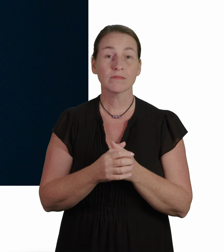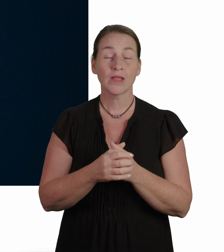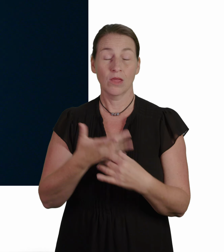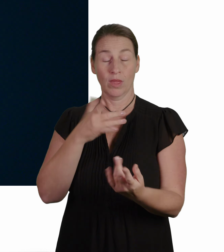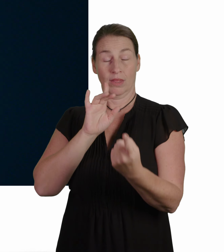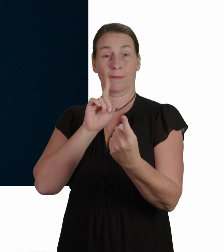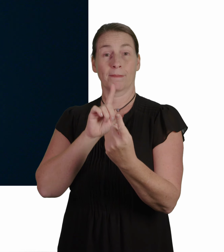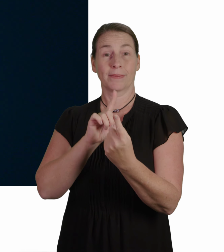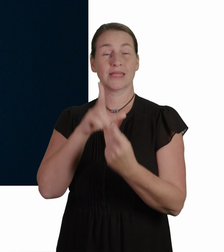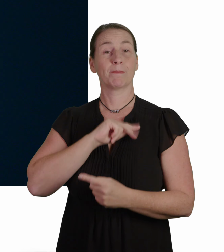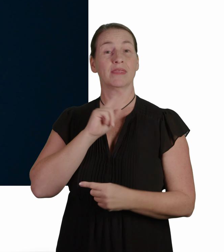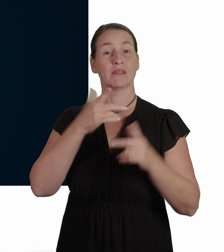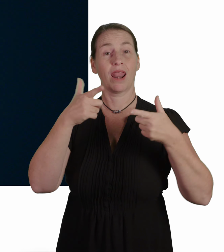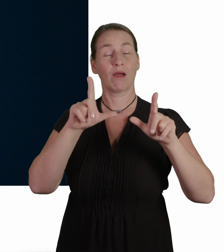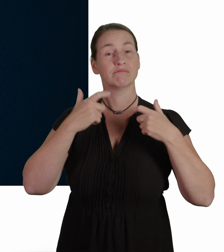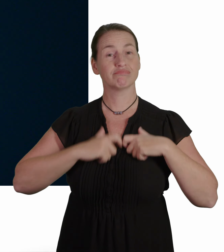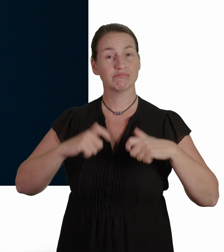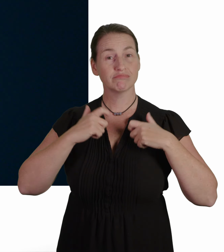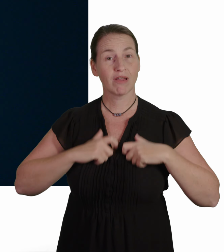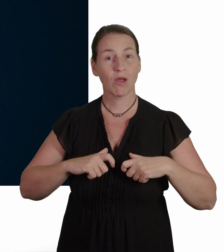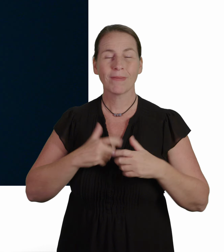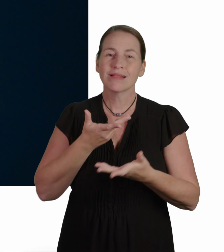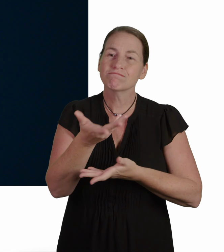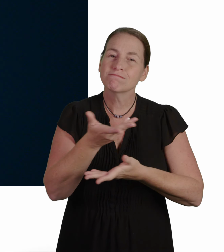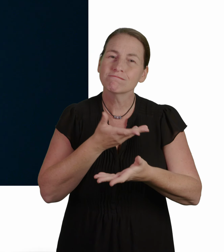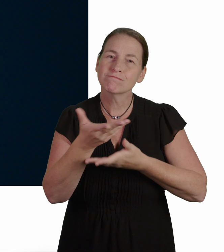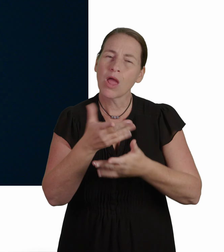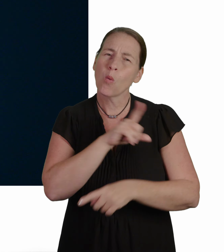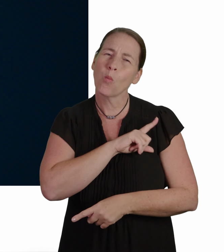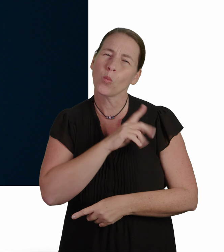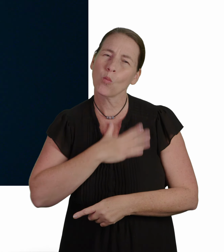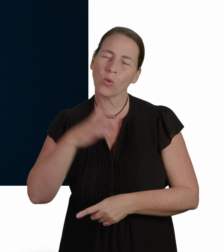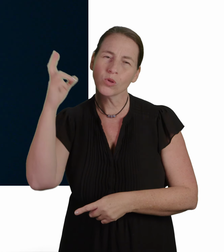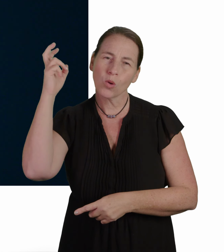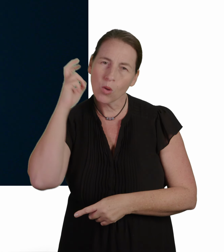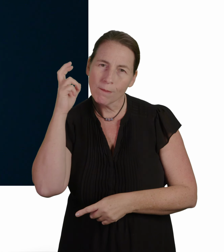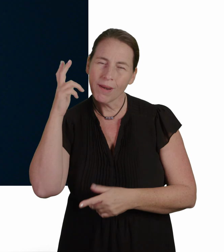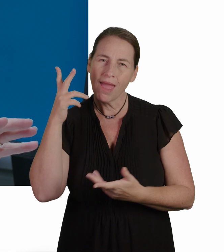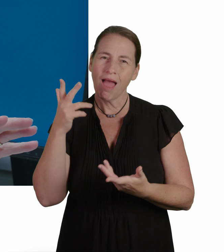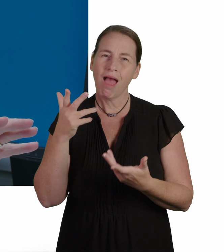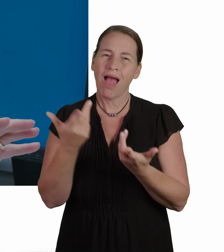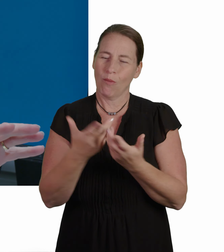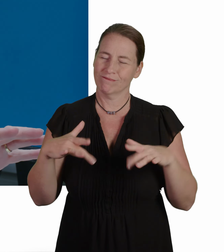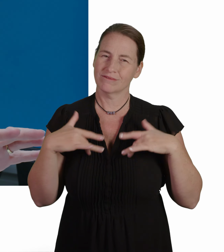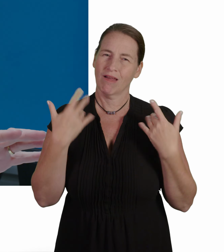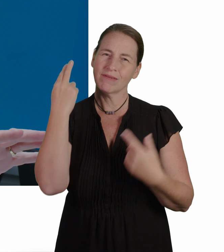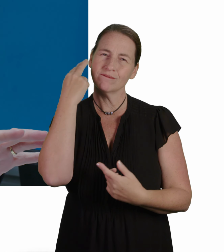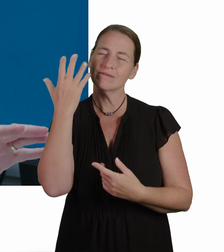When you meet the speech and language therapist they will look at why you want to have a cochlear implant, about how your deafness